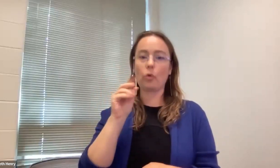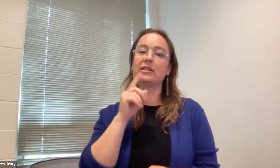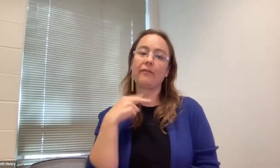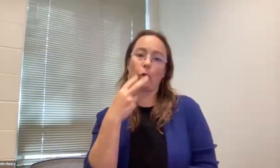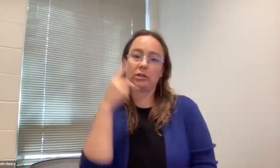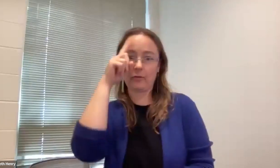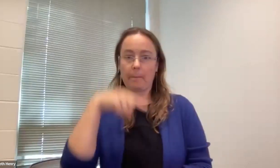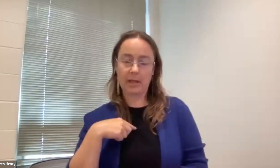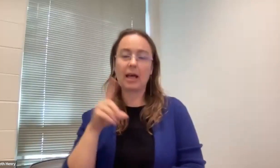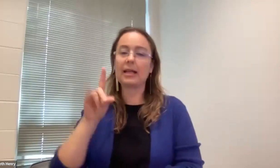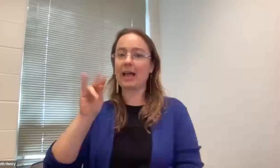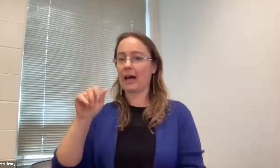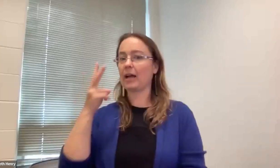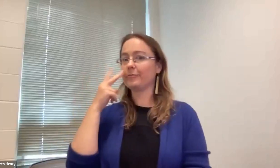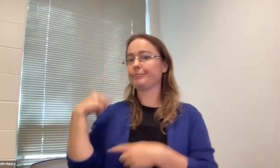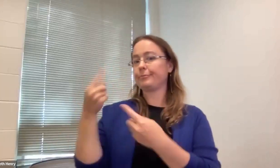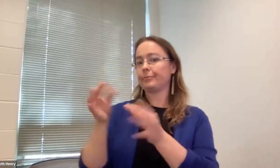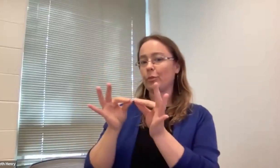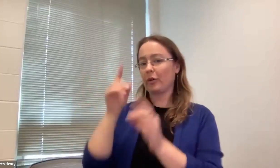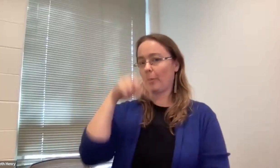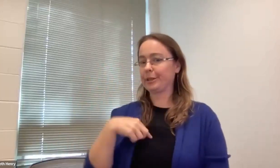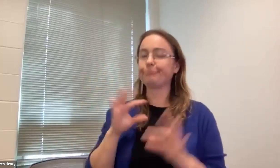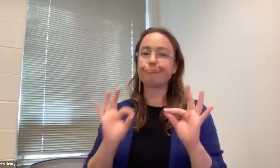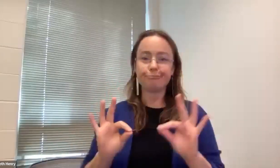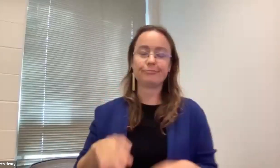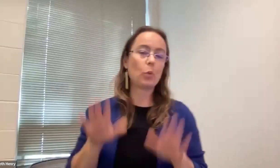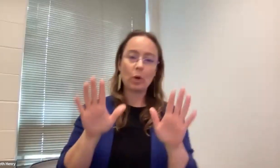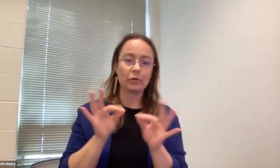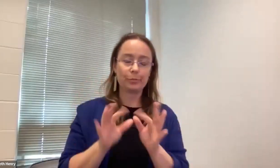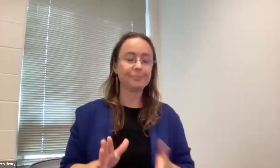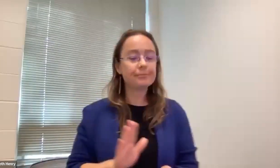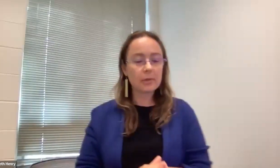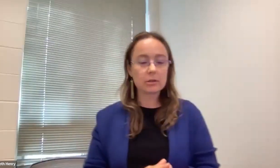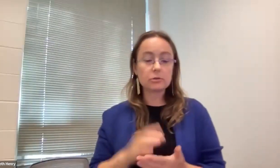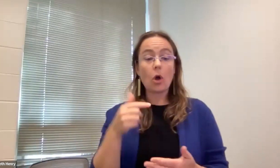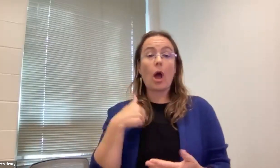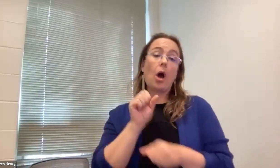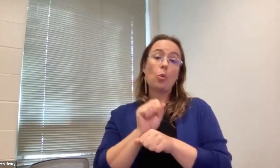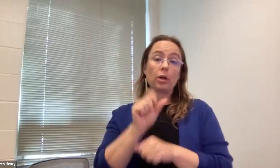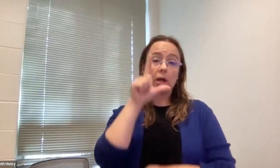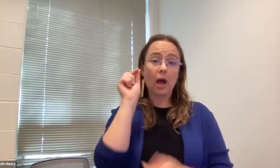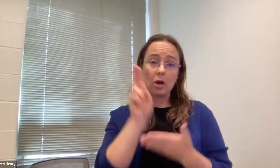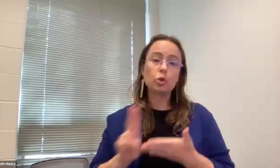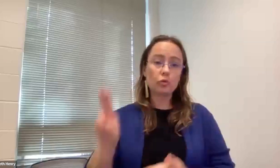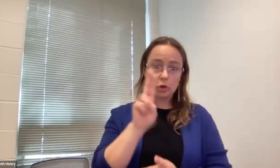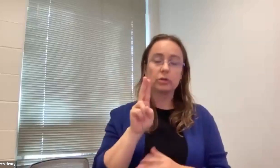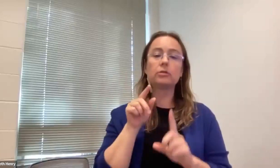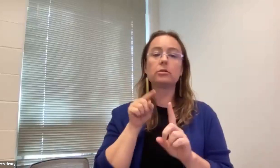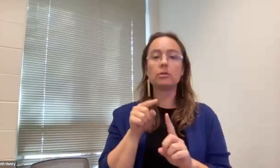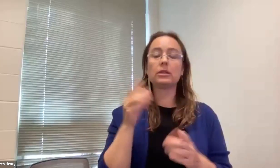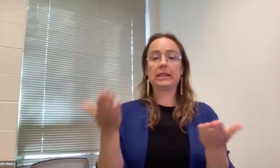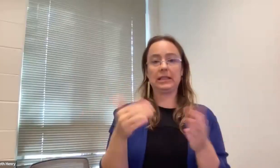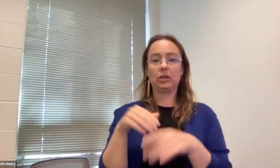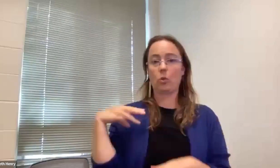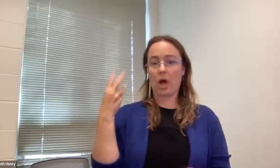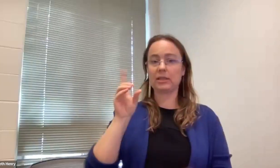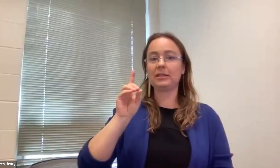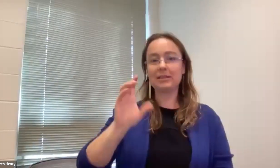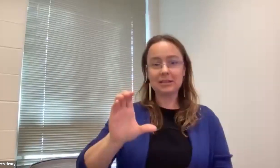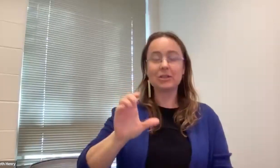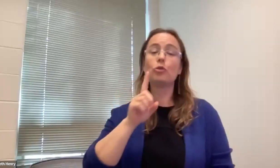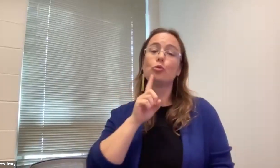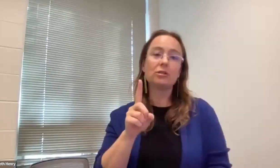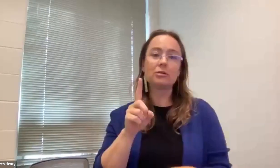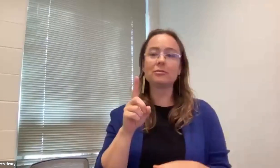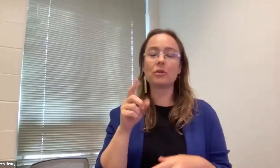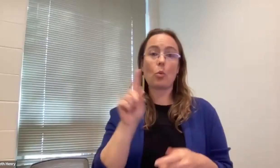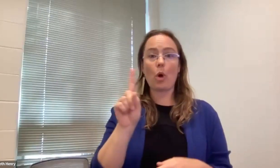Gustavo Navarrete (he/him/él): Gustavo is currently interpreting for me, into English, and you have been seeing Diana interpreting into Asl well through the beginning of the presentation. I work here at Gallagher University, in Washington, Dc.